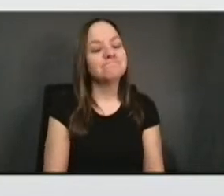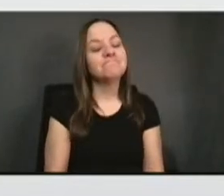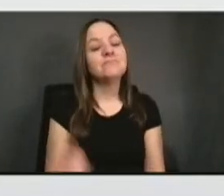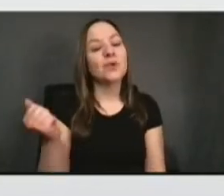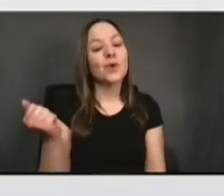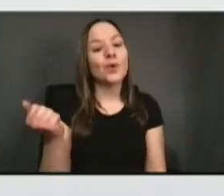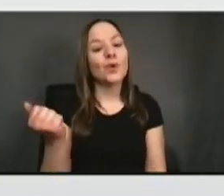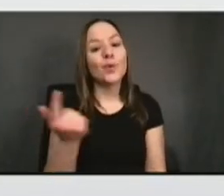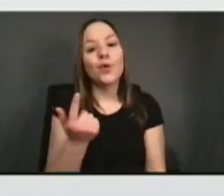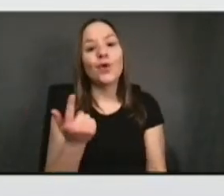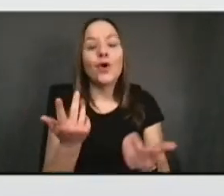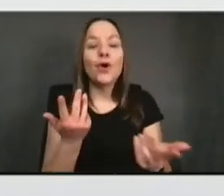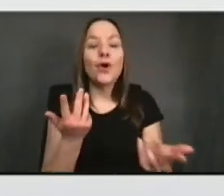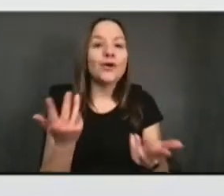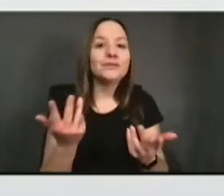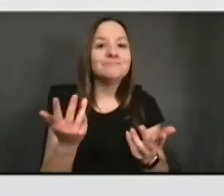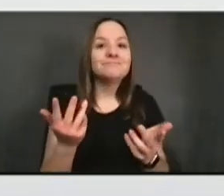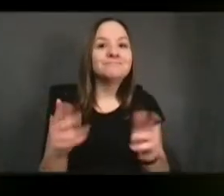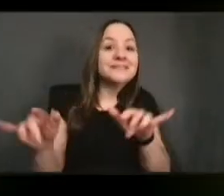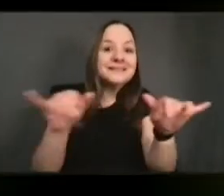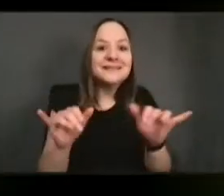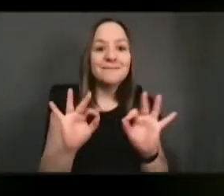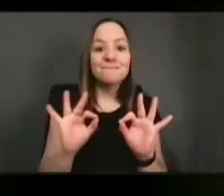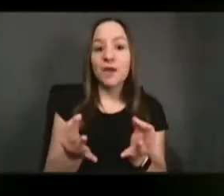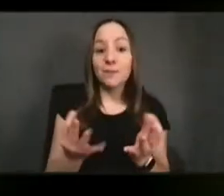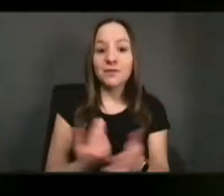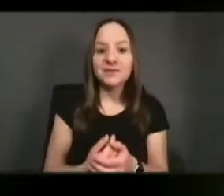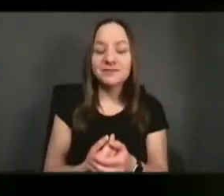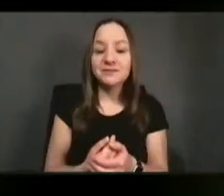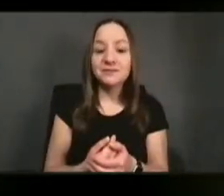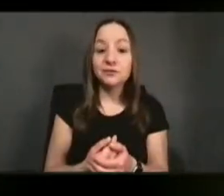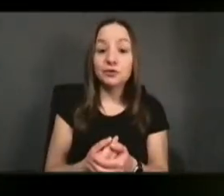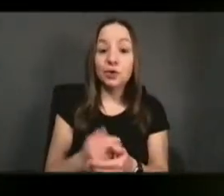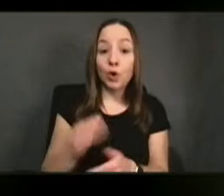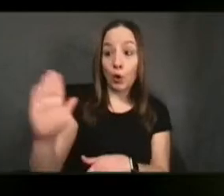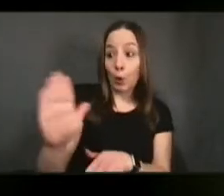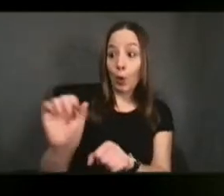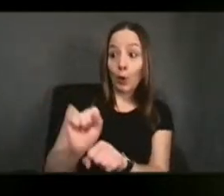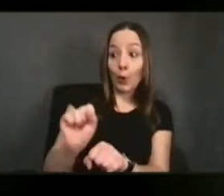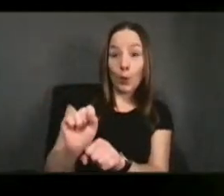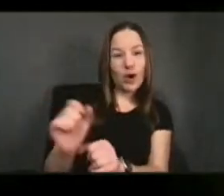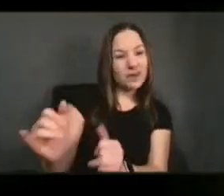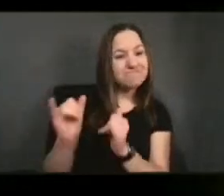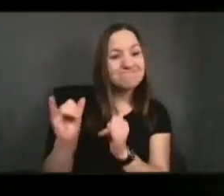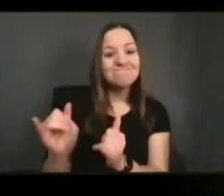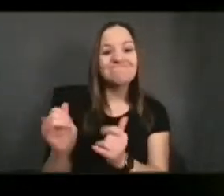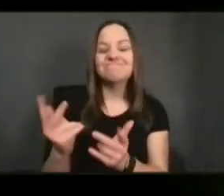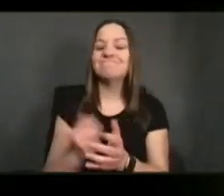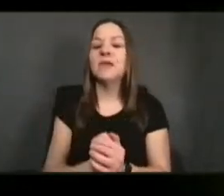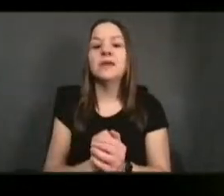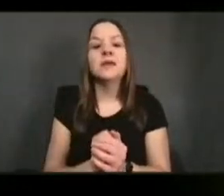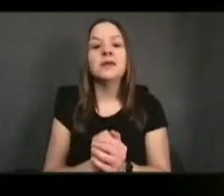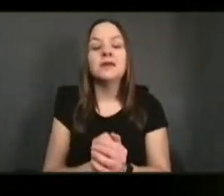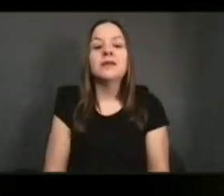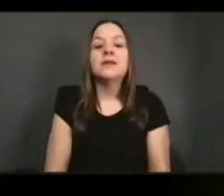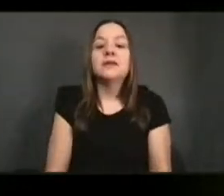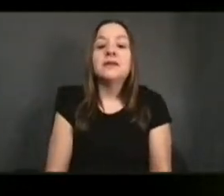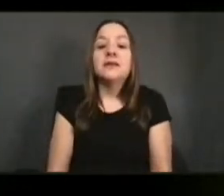part of the same family. And